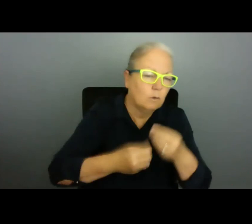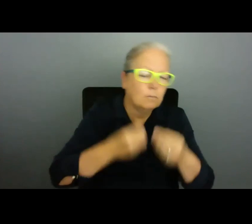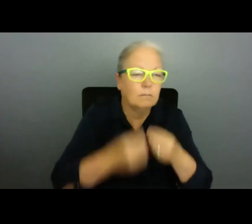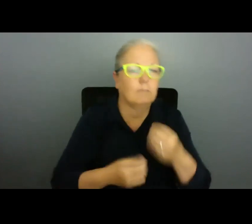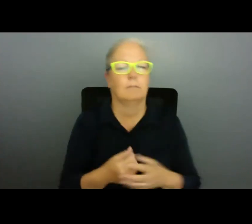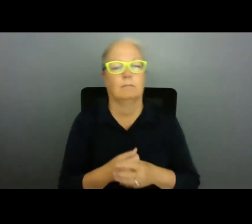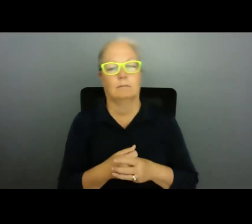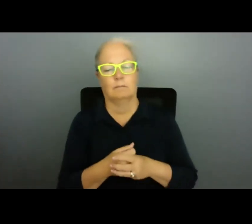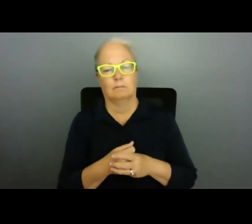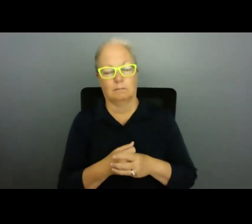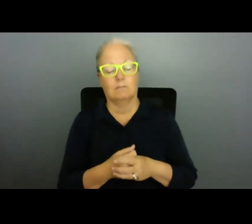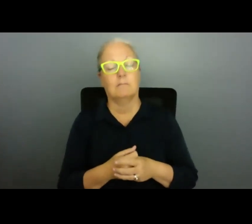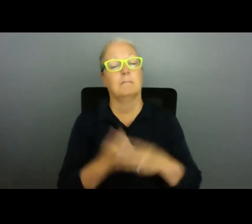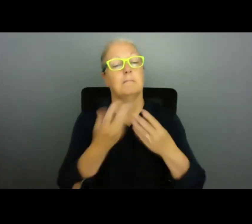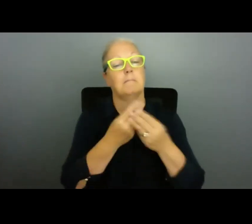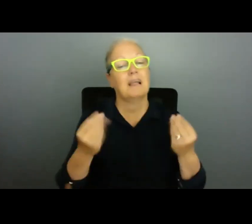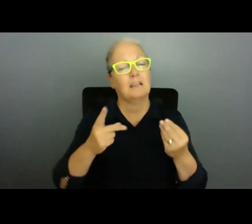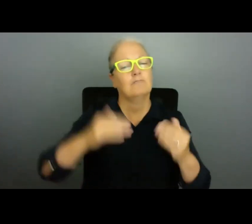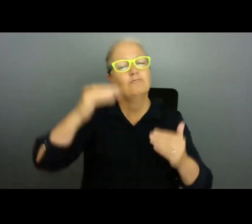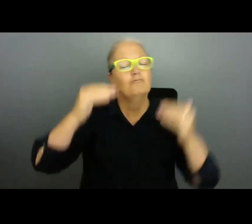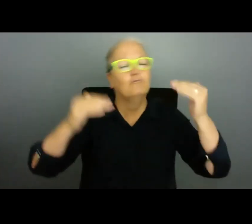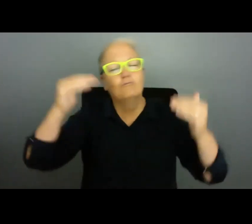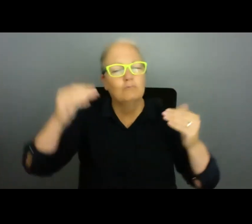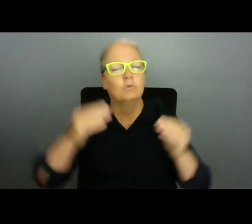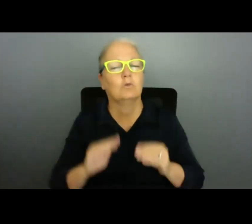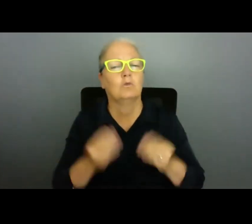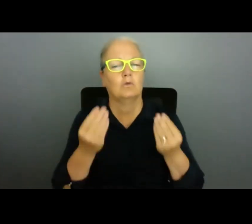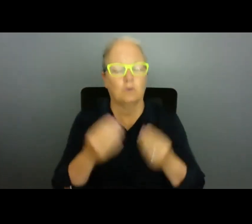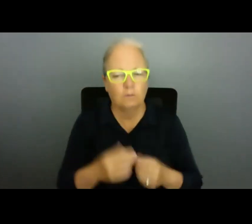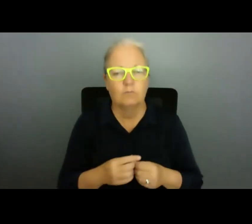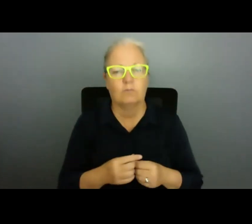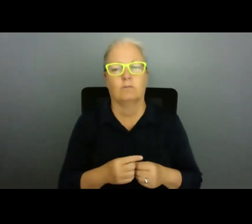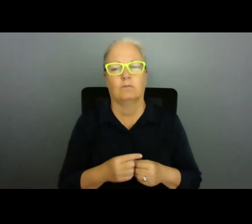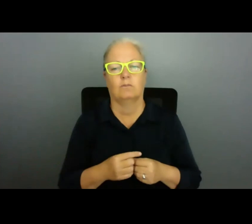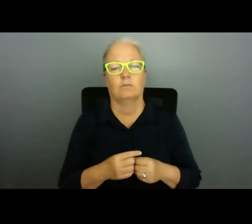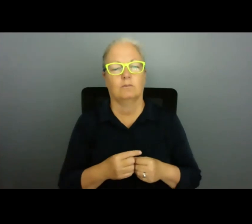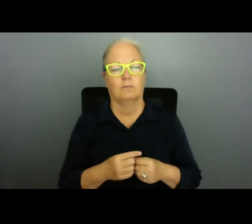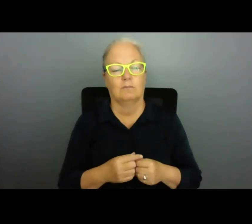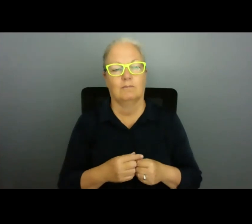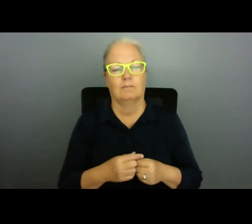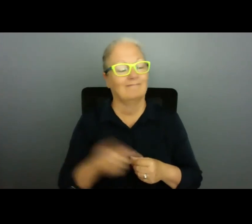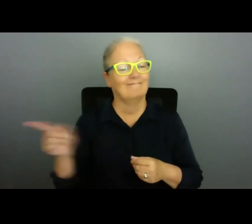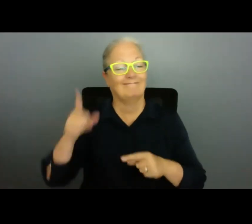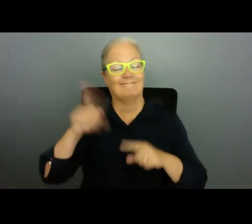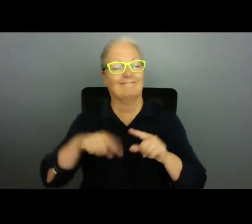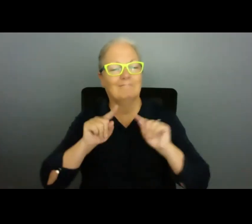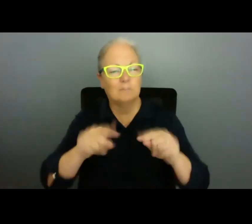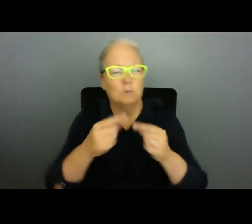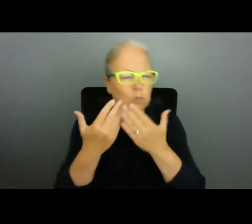their peers have experienced worry hopelessness isolation loneliness anger and frustration